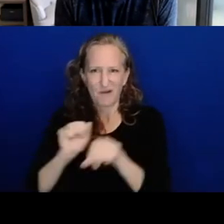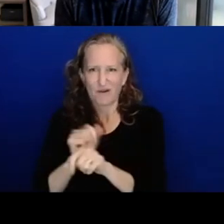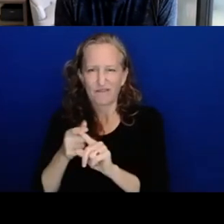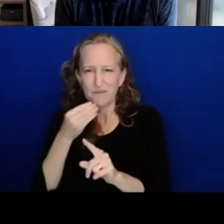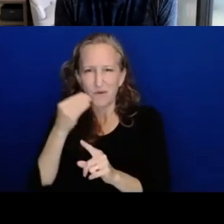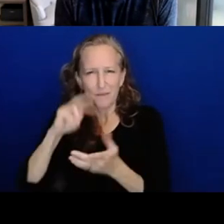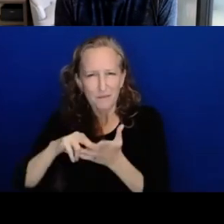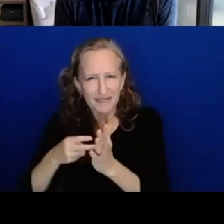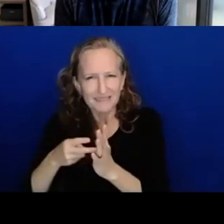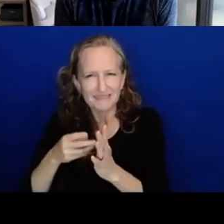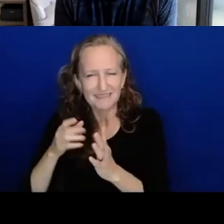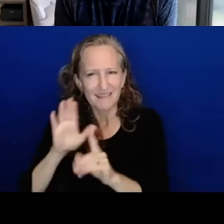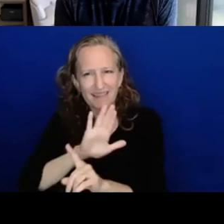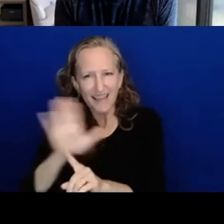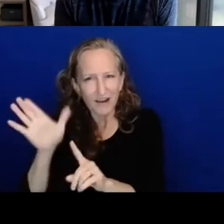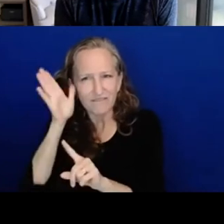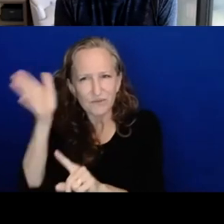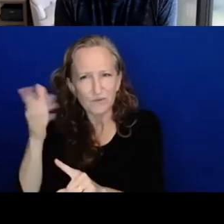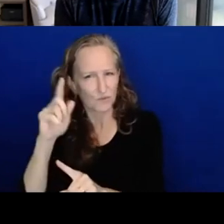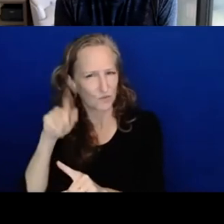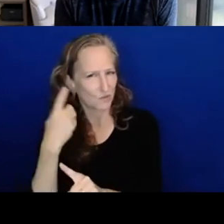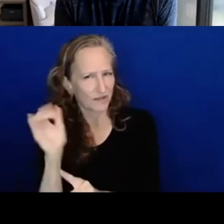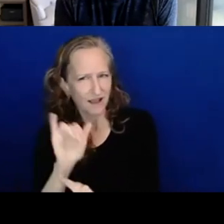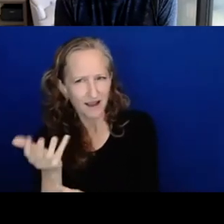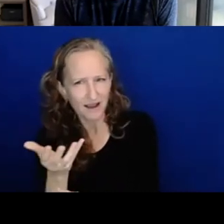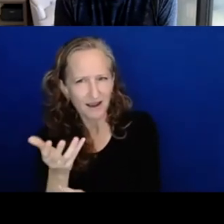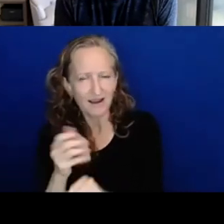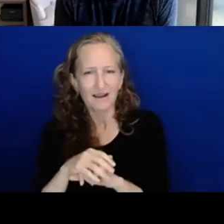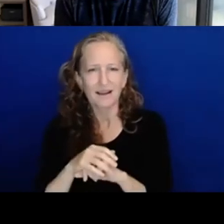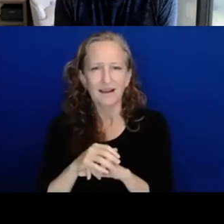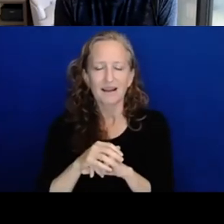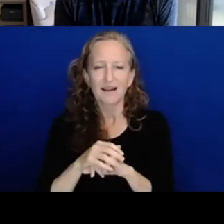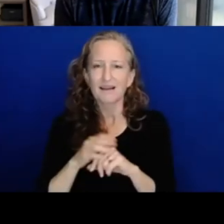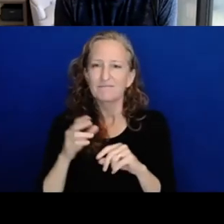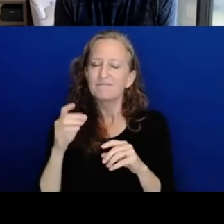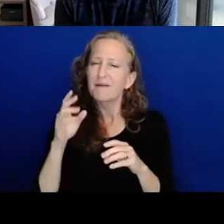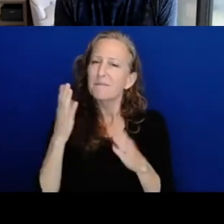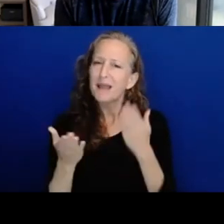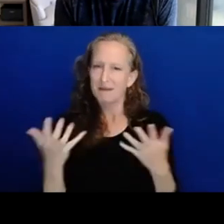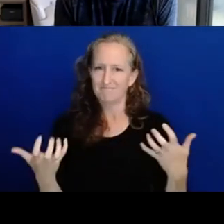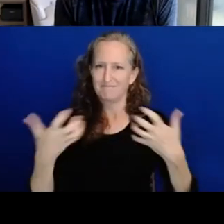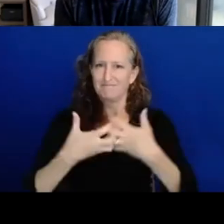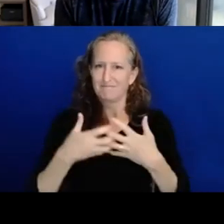future of work look like, I would ask, in a hybrid way. Tech companies not going back